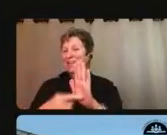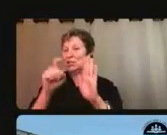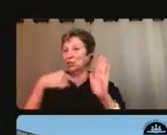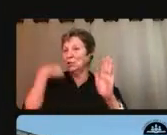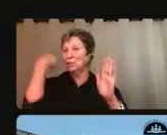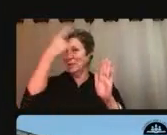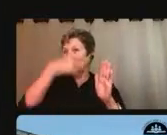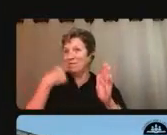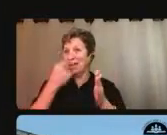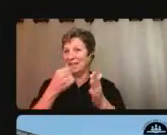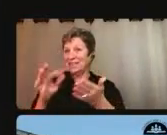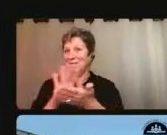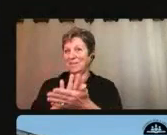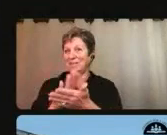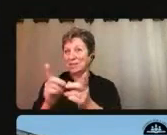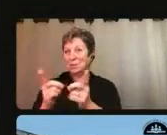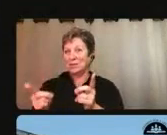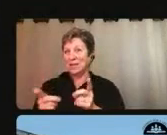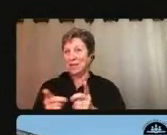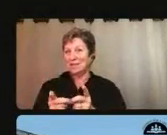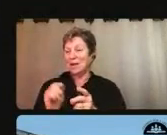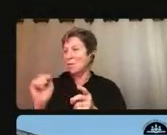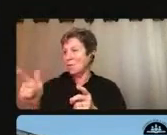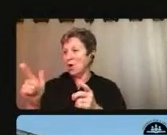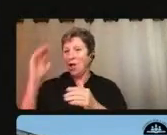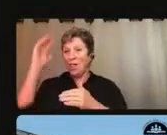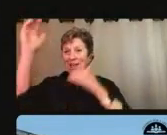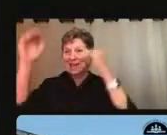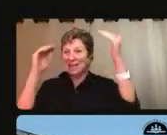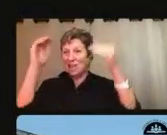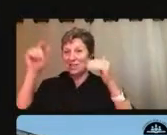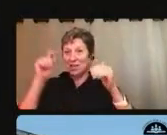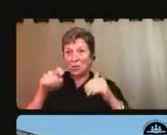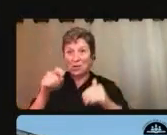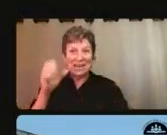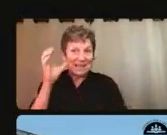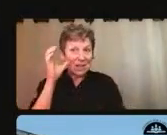PRESENT A UNITED FRONT. THE SCHOOL BOARD IS SUPPOSED TO BE THE FACE THE SCHOOL